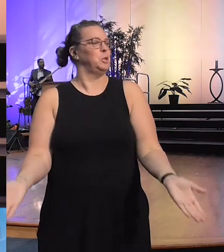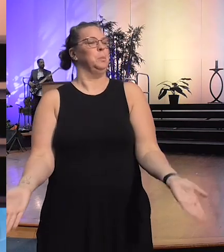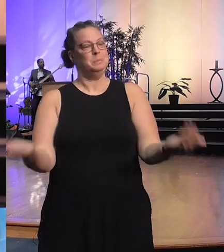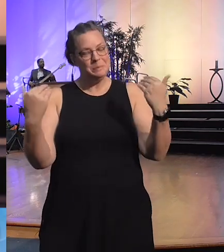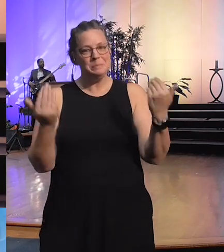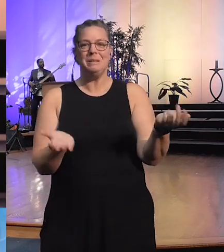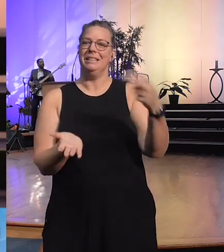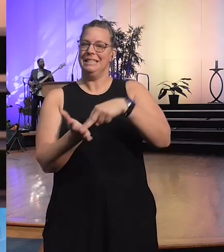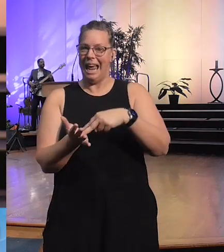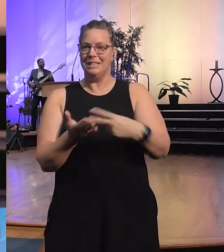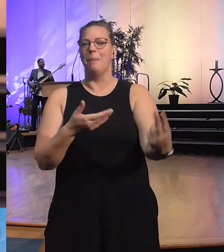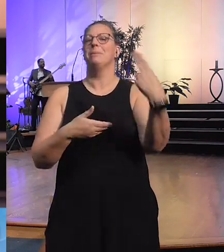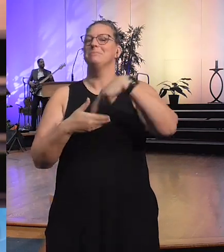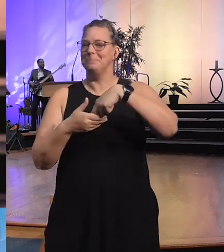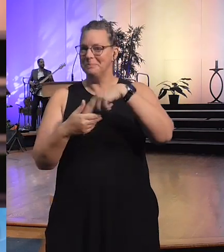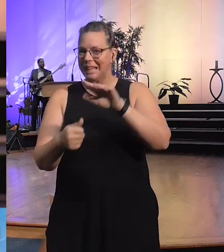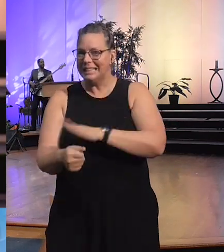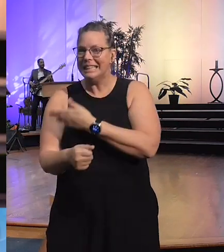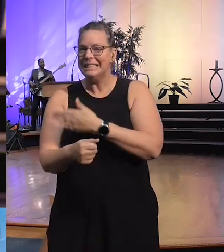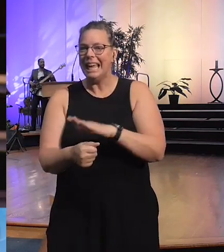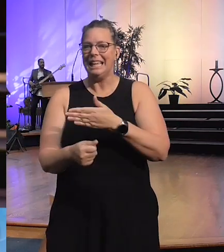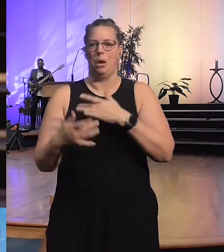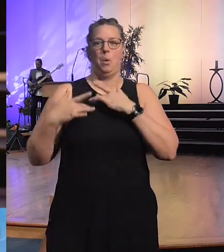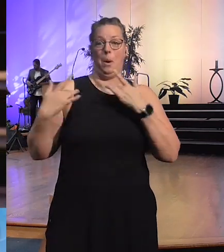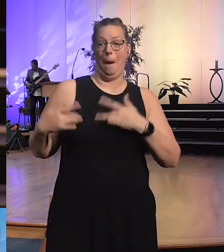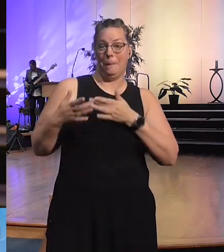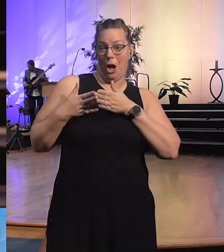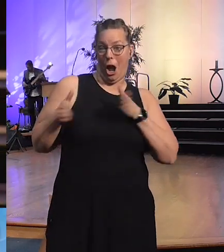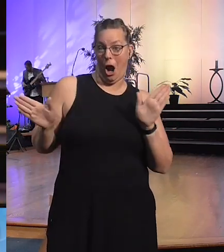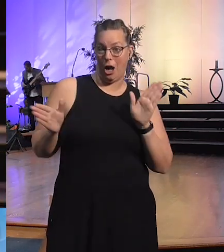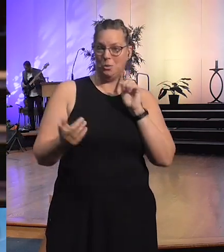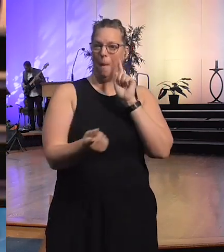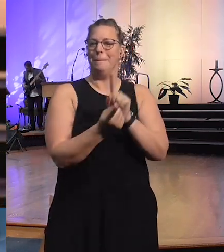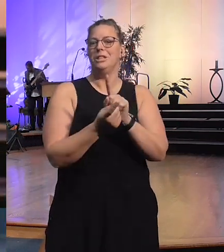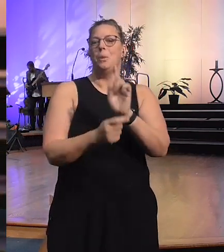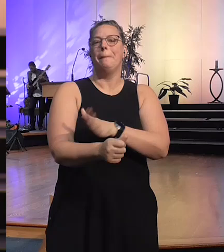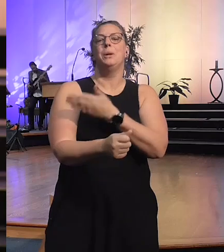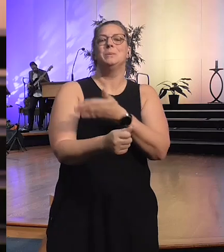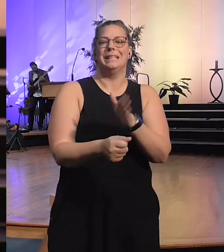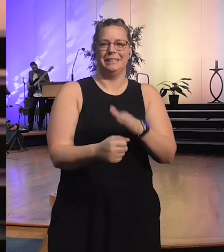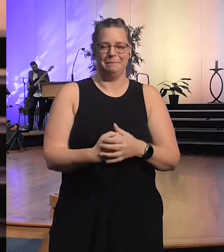sing along with me open your hearts and I'll meet in the music how about that